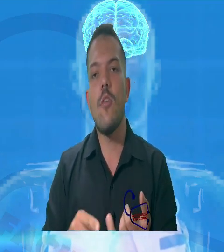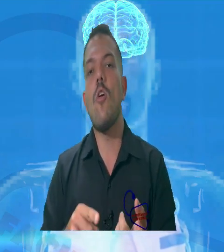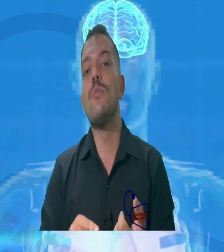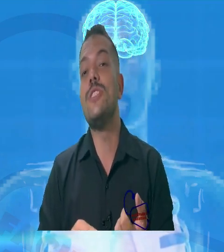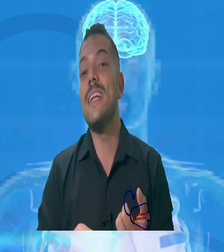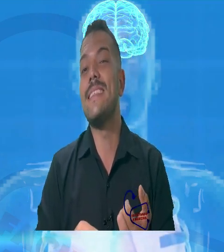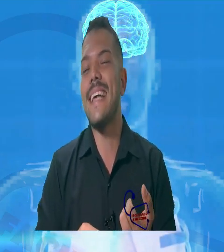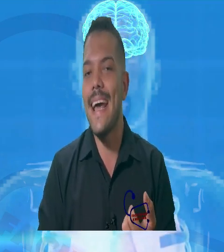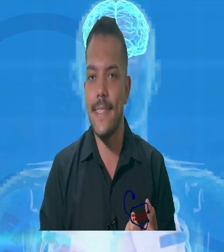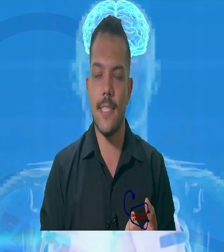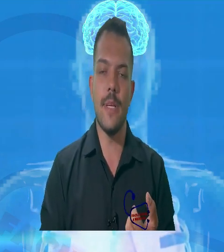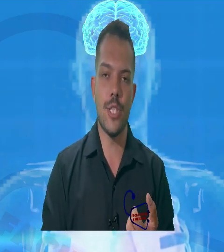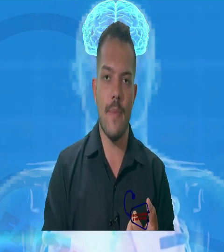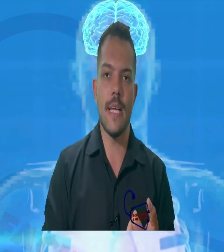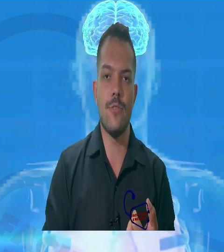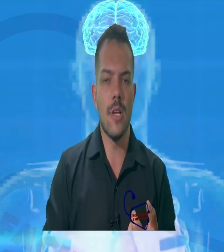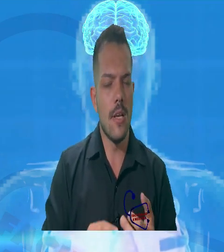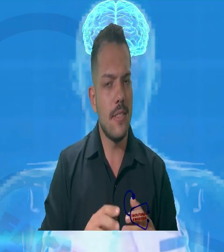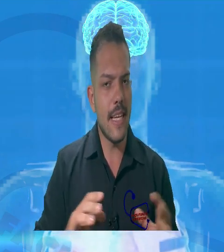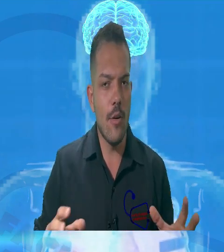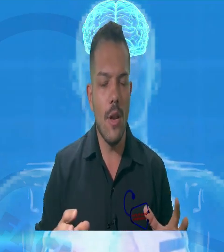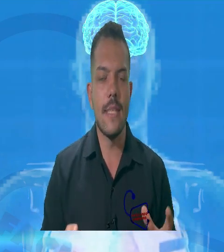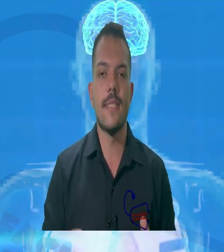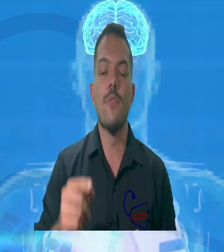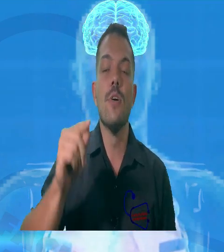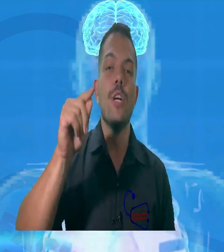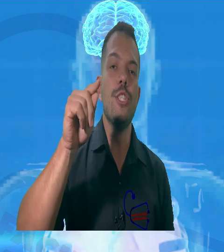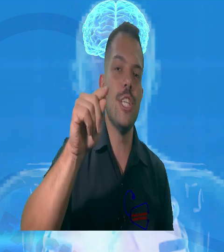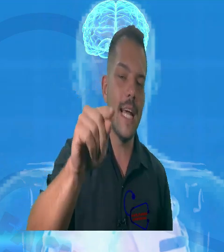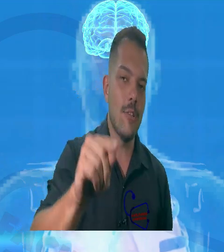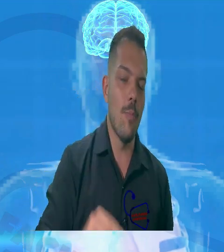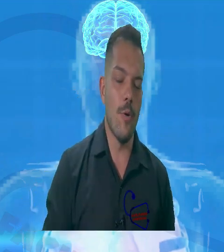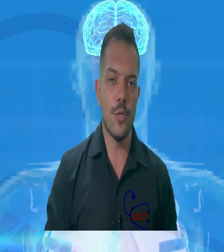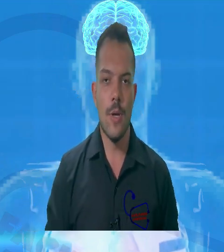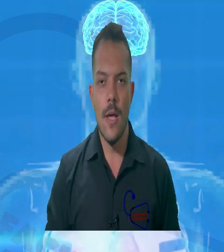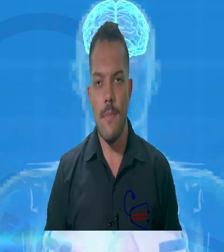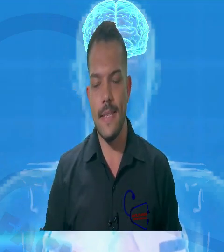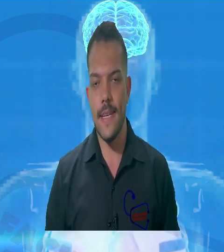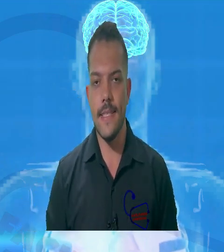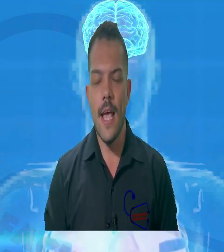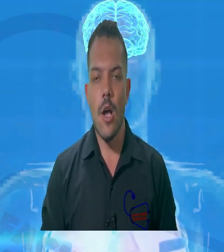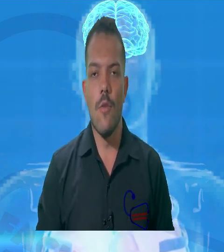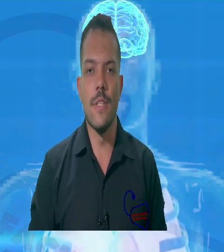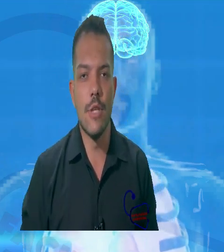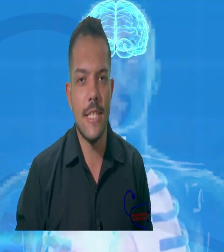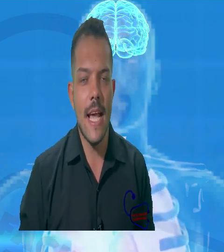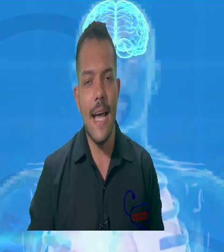how to use these medicines Without further ado, straight to the point, but first I invite you to